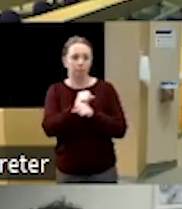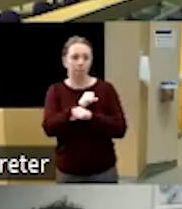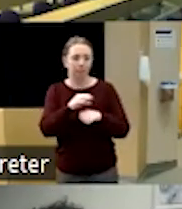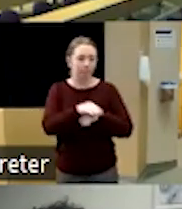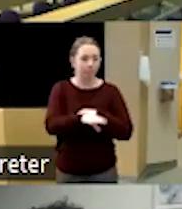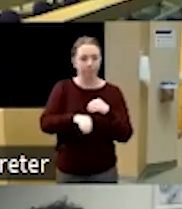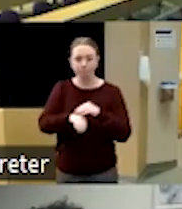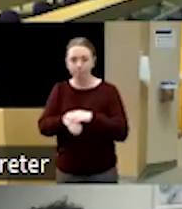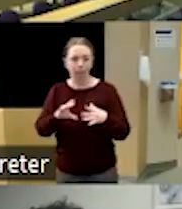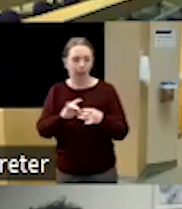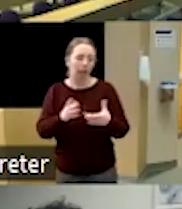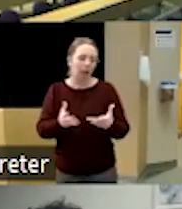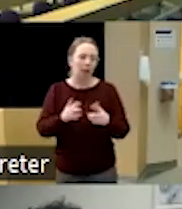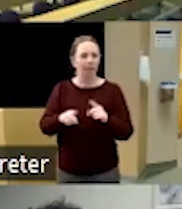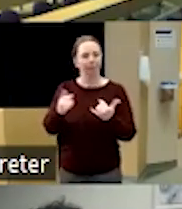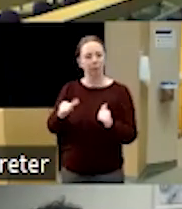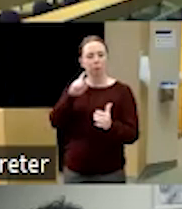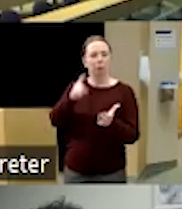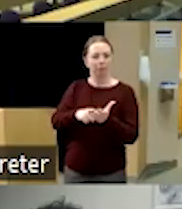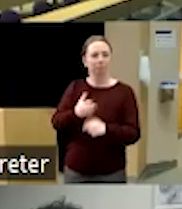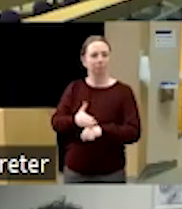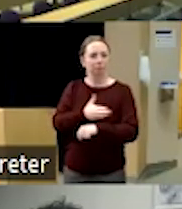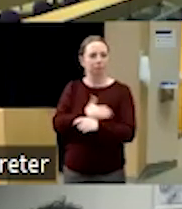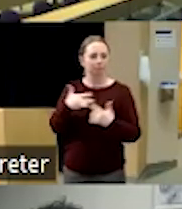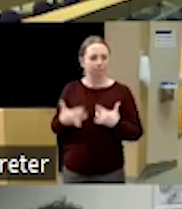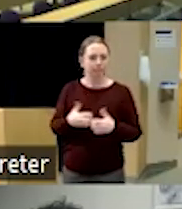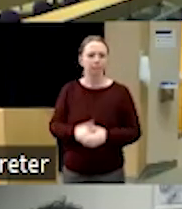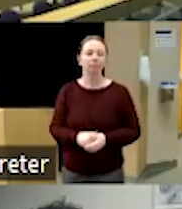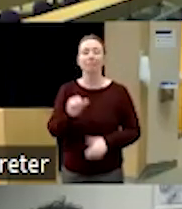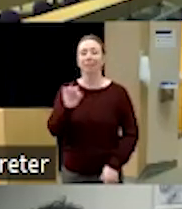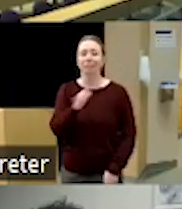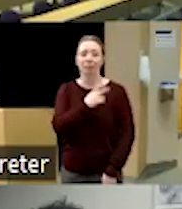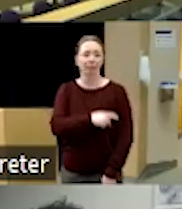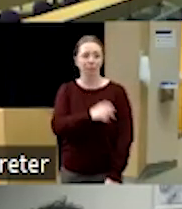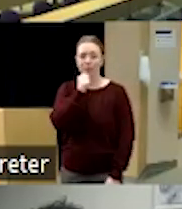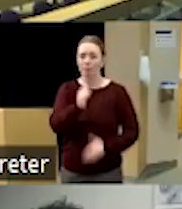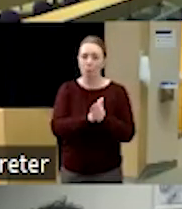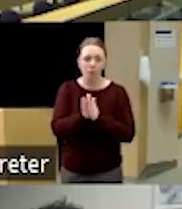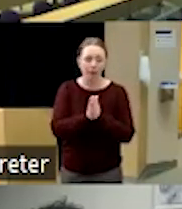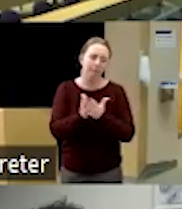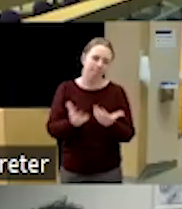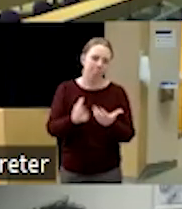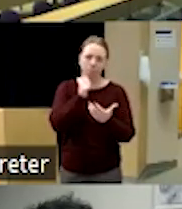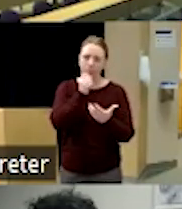change well then that we might not be the right place if they had the same similar therapy before